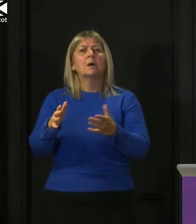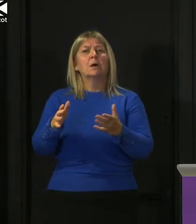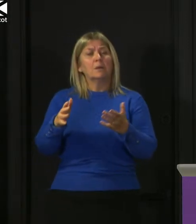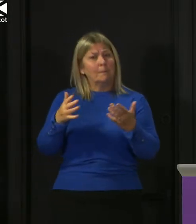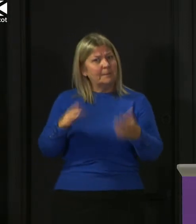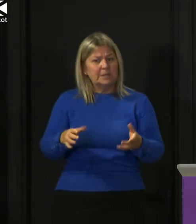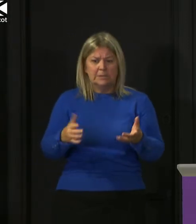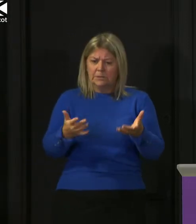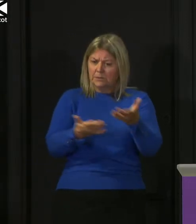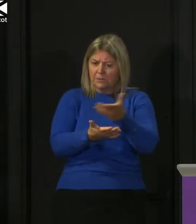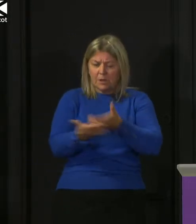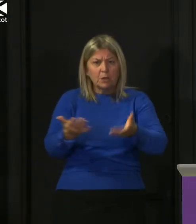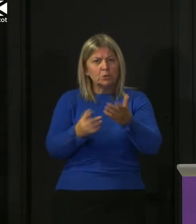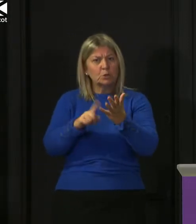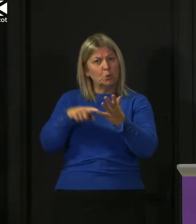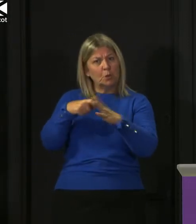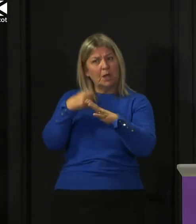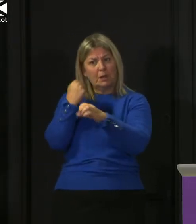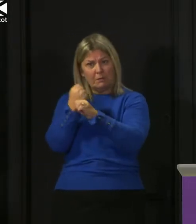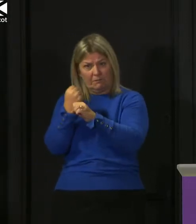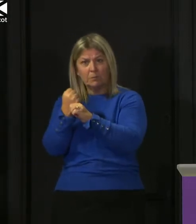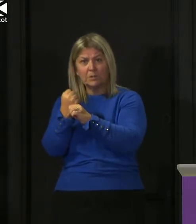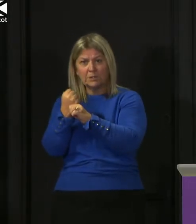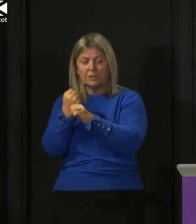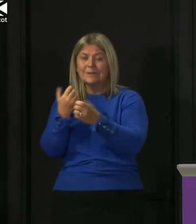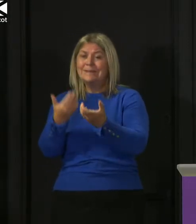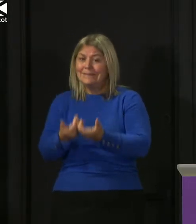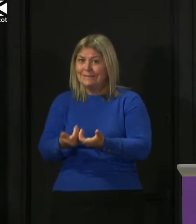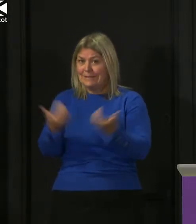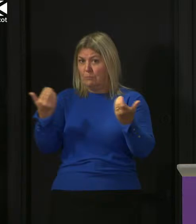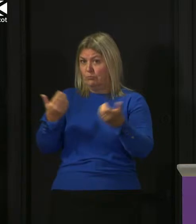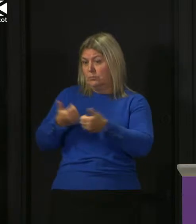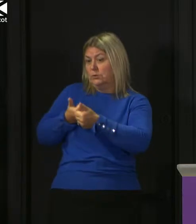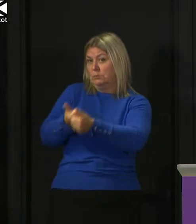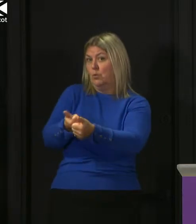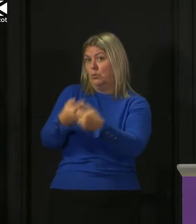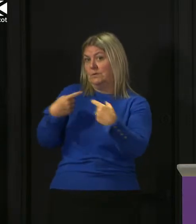with the UK government about the separate to support funding for football because we recognise